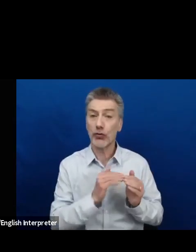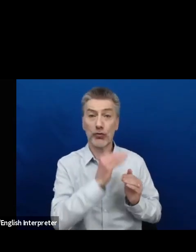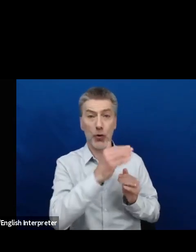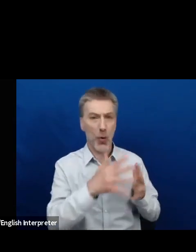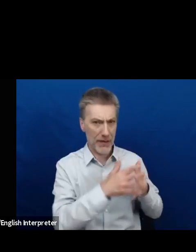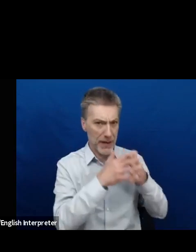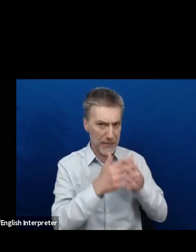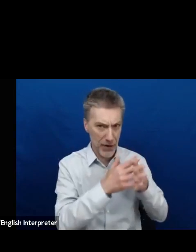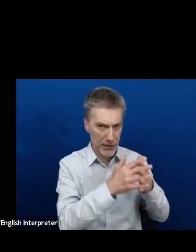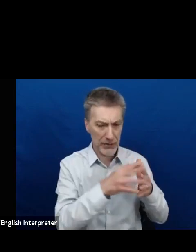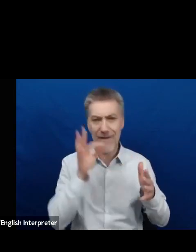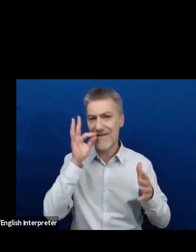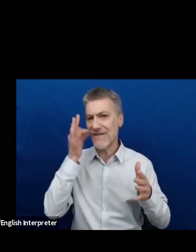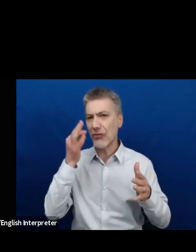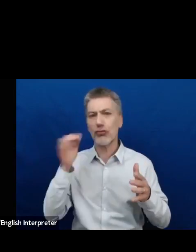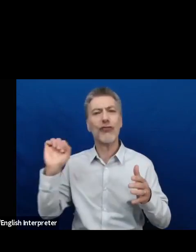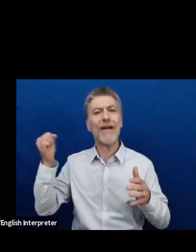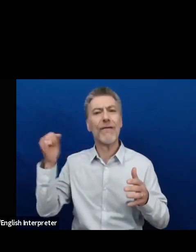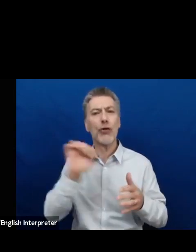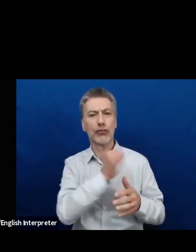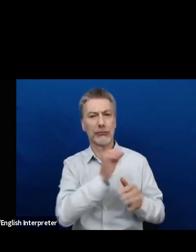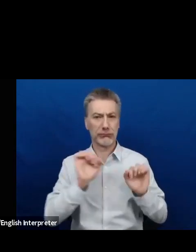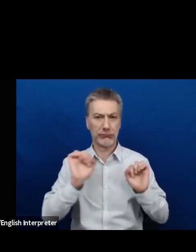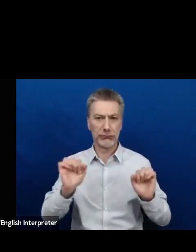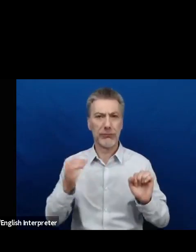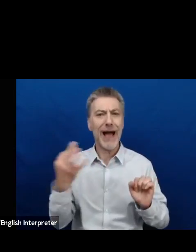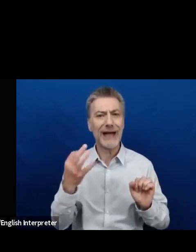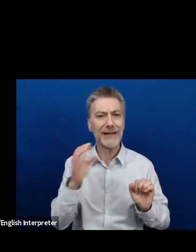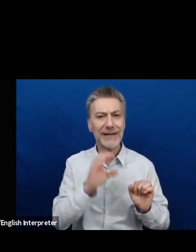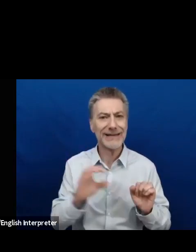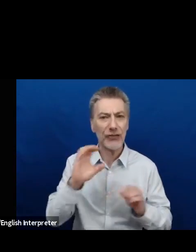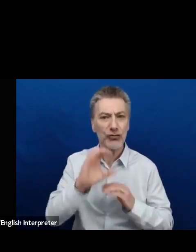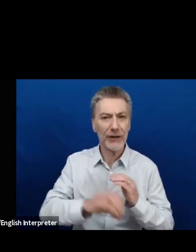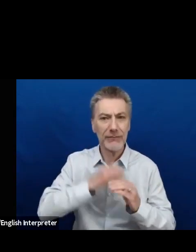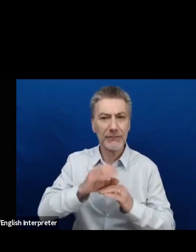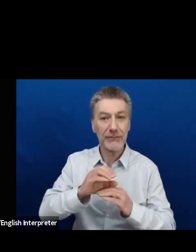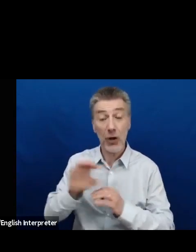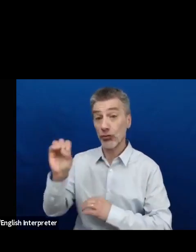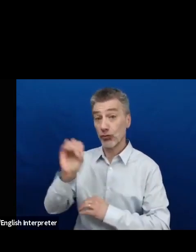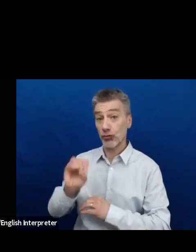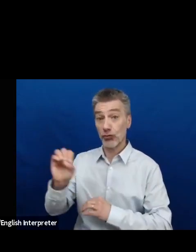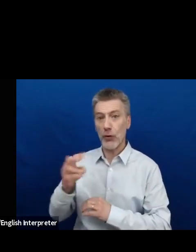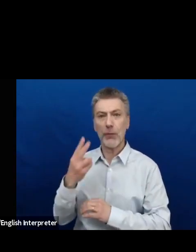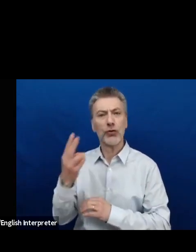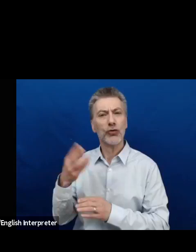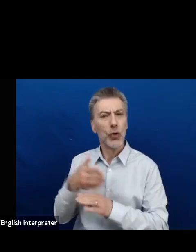began a disruption of old empires in Europe at the same time as